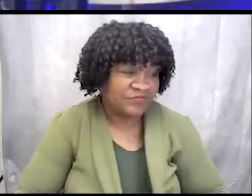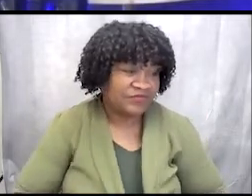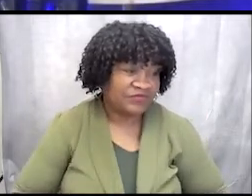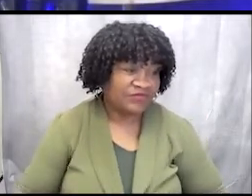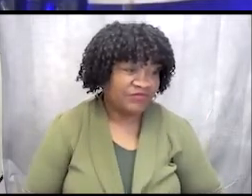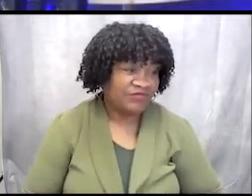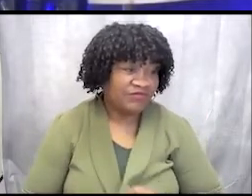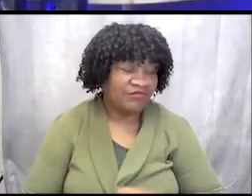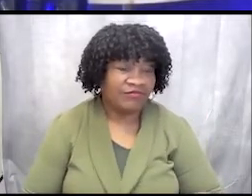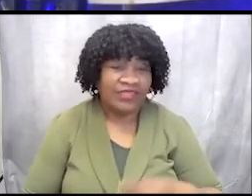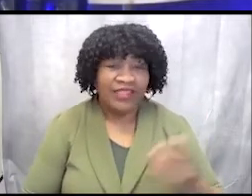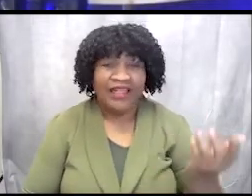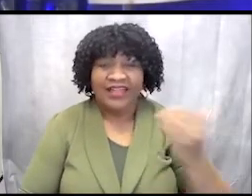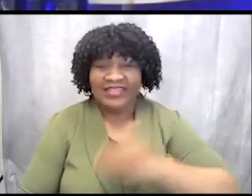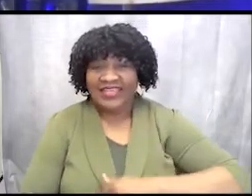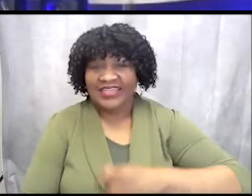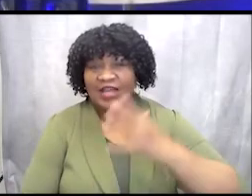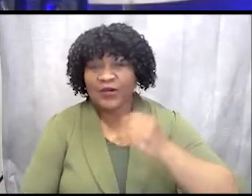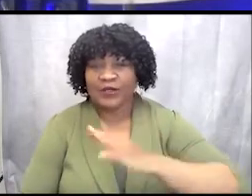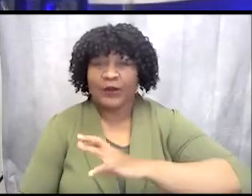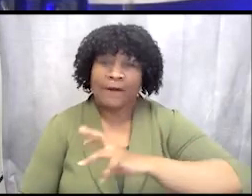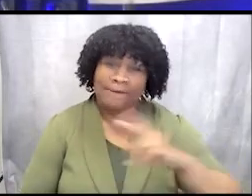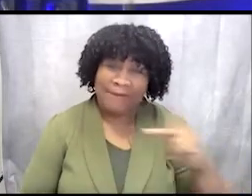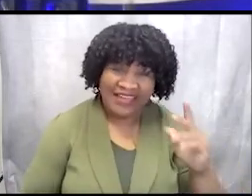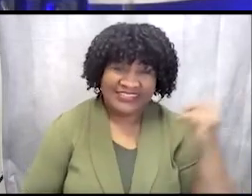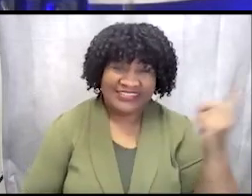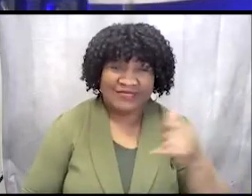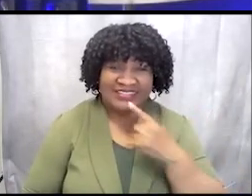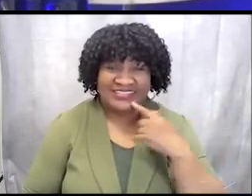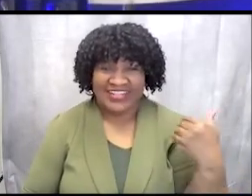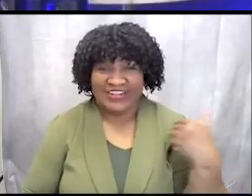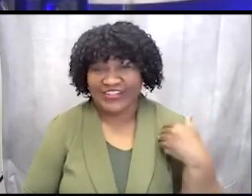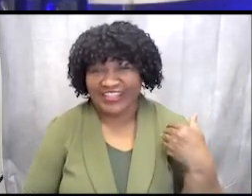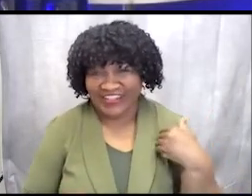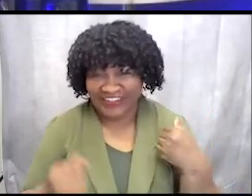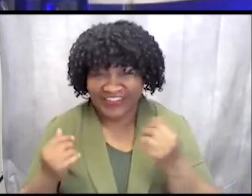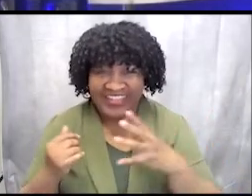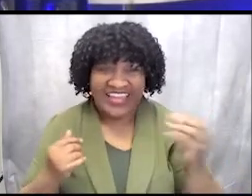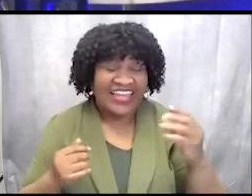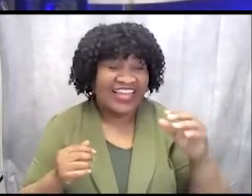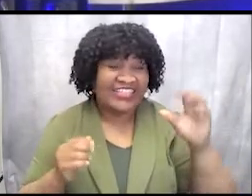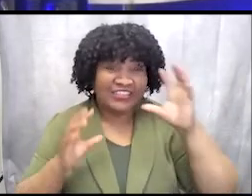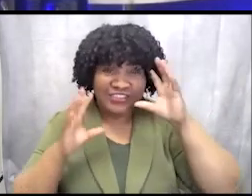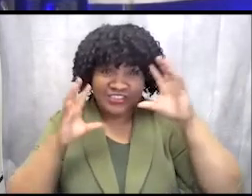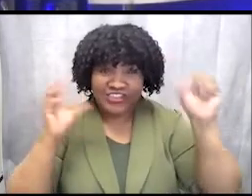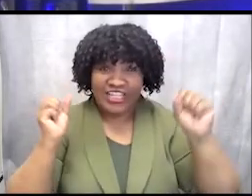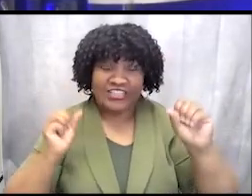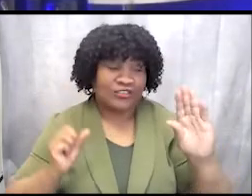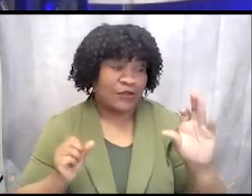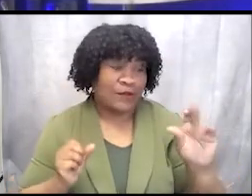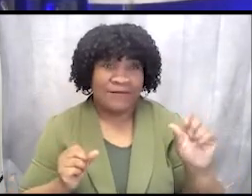So I want to go back to something I said earlier, and Chancellor Banks touched on it.